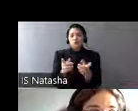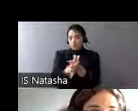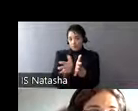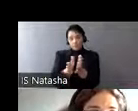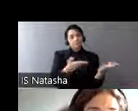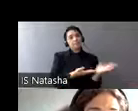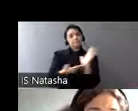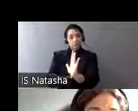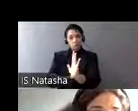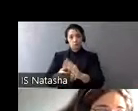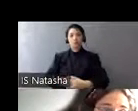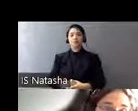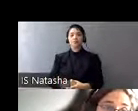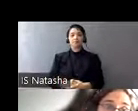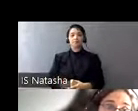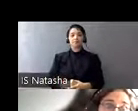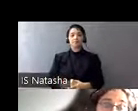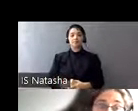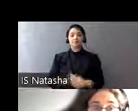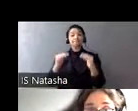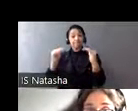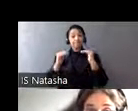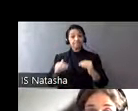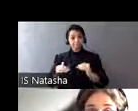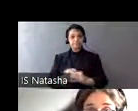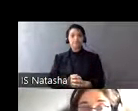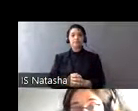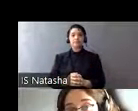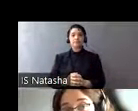Then, we have the challenges on disability data.